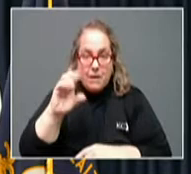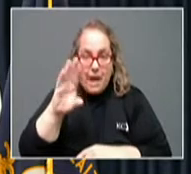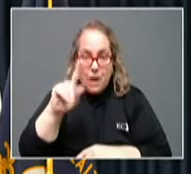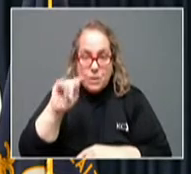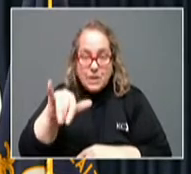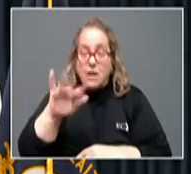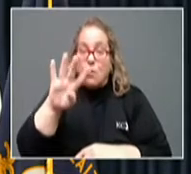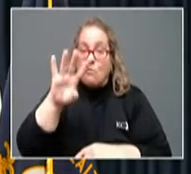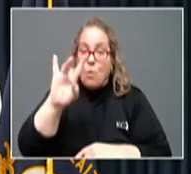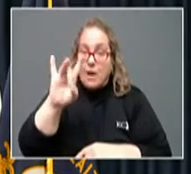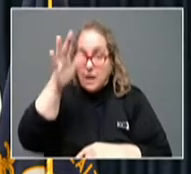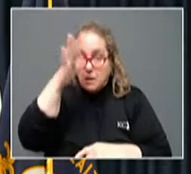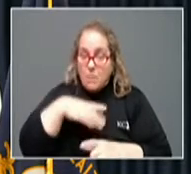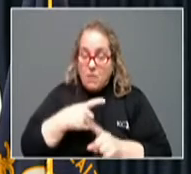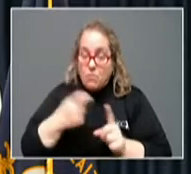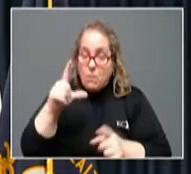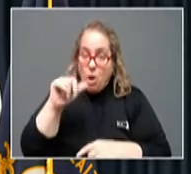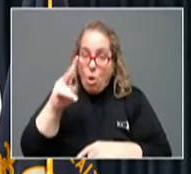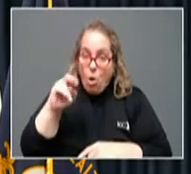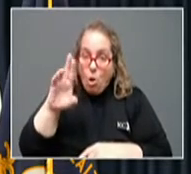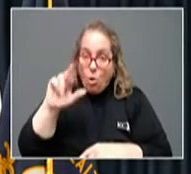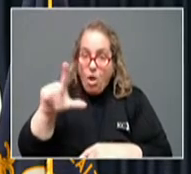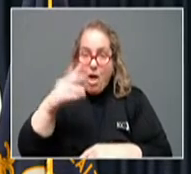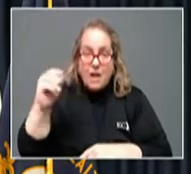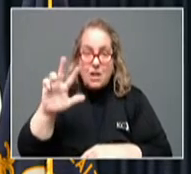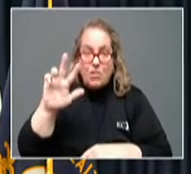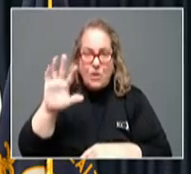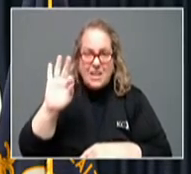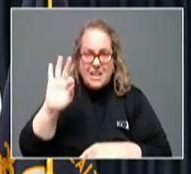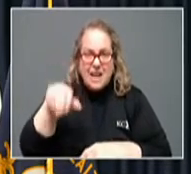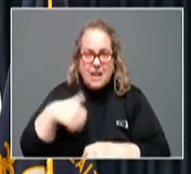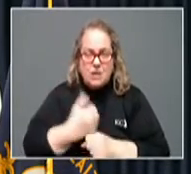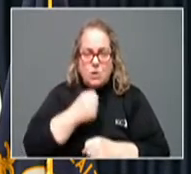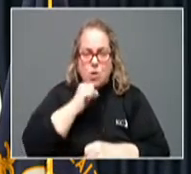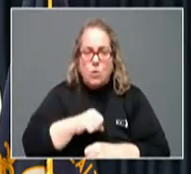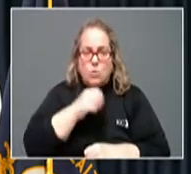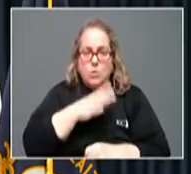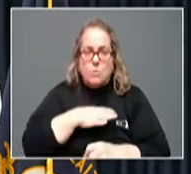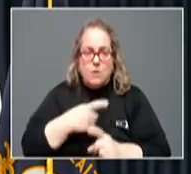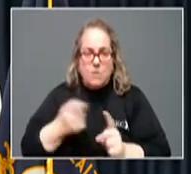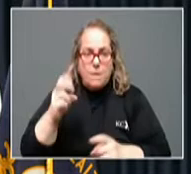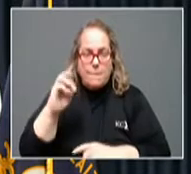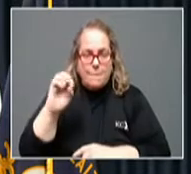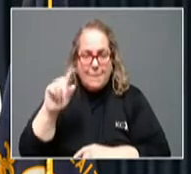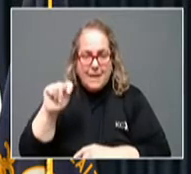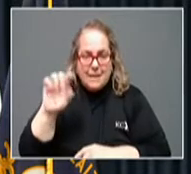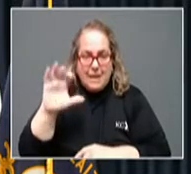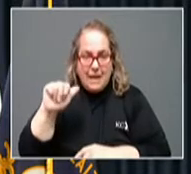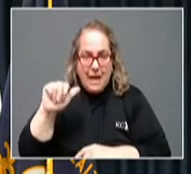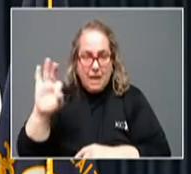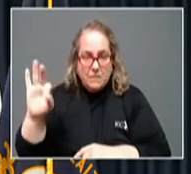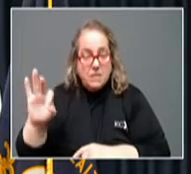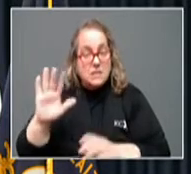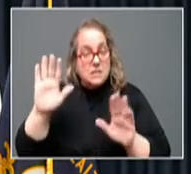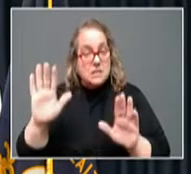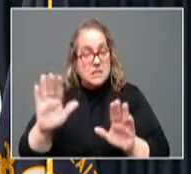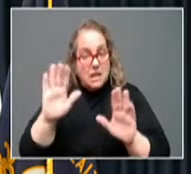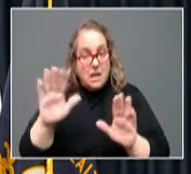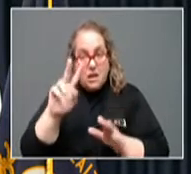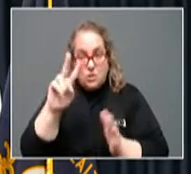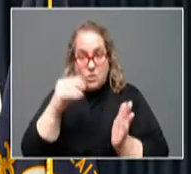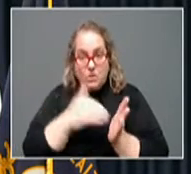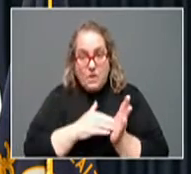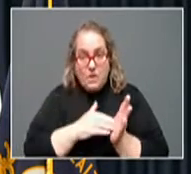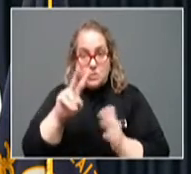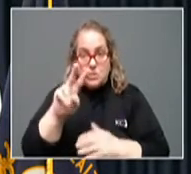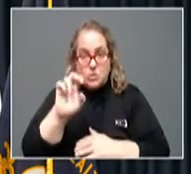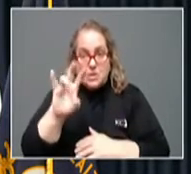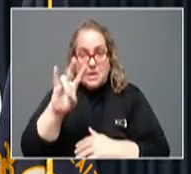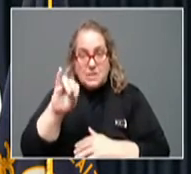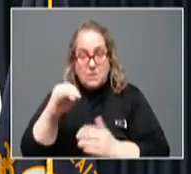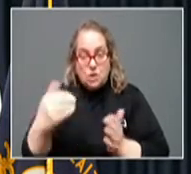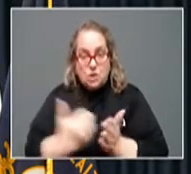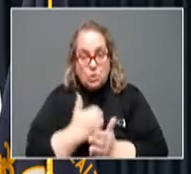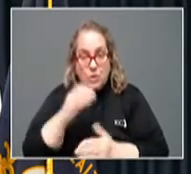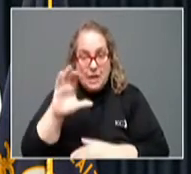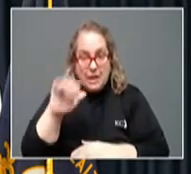Laurel And a 39 year old woman from Metcalf. Sunday 2270 New Cases. 36 new